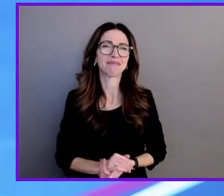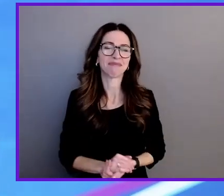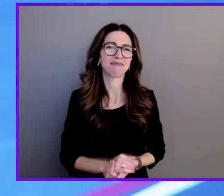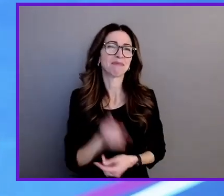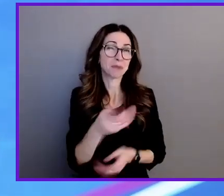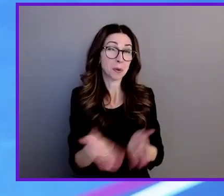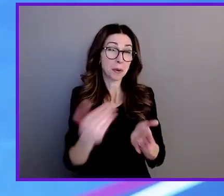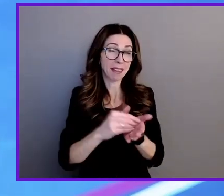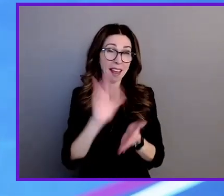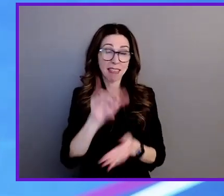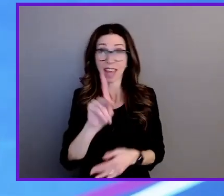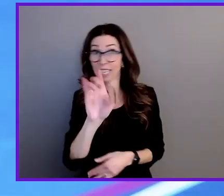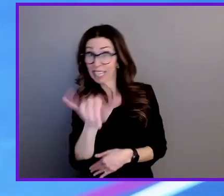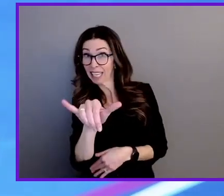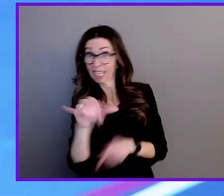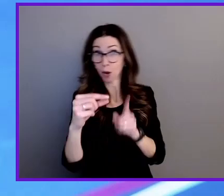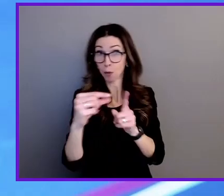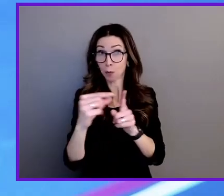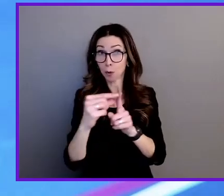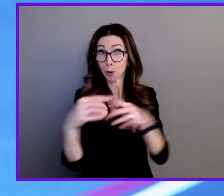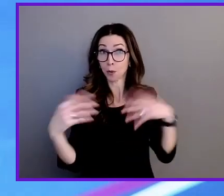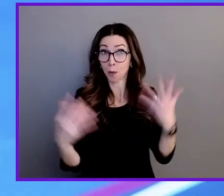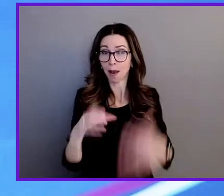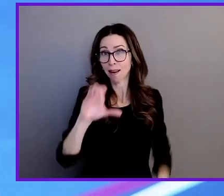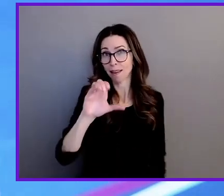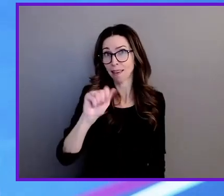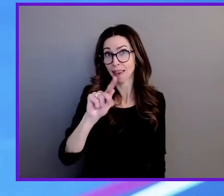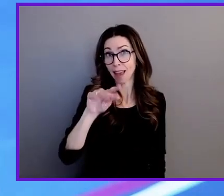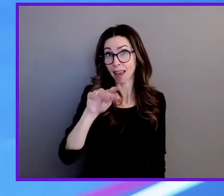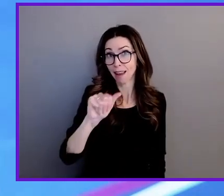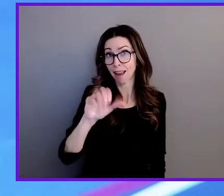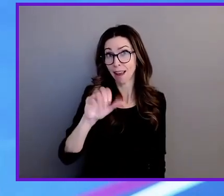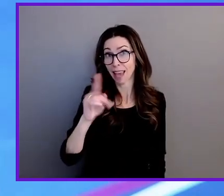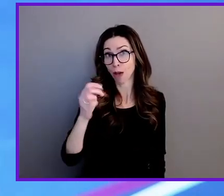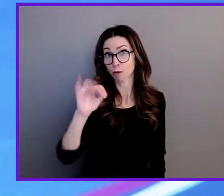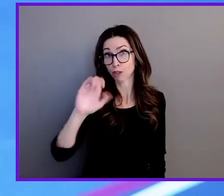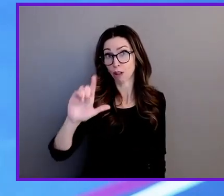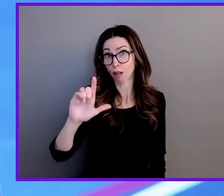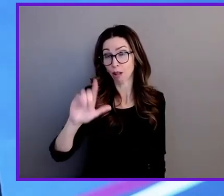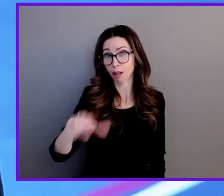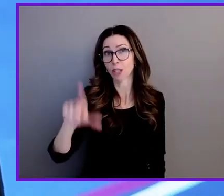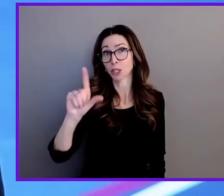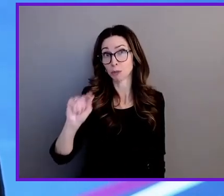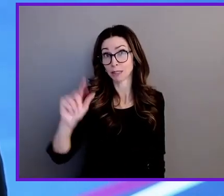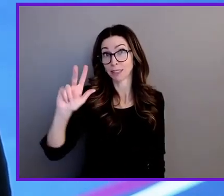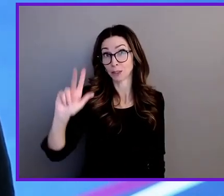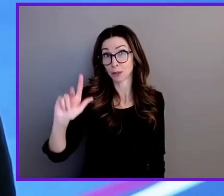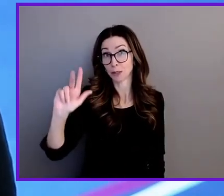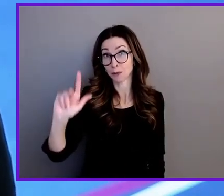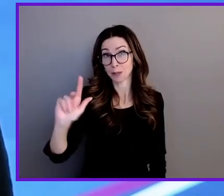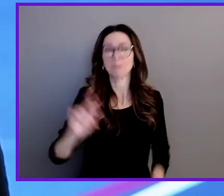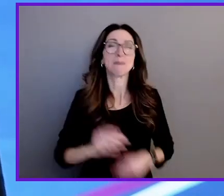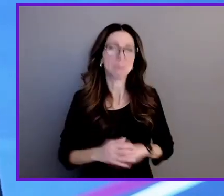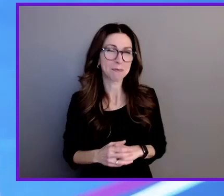We have a very busy schedule, so let’s get started. The Canada Council for the Arts is